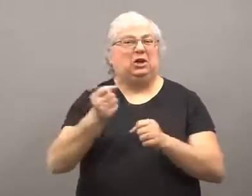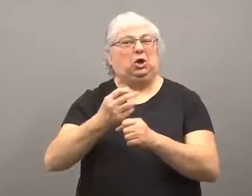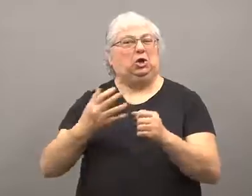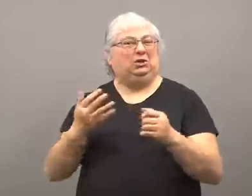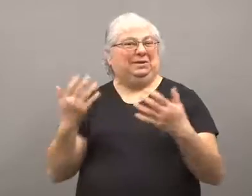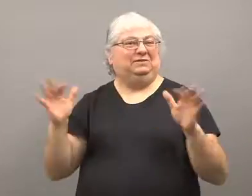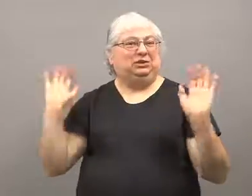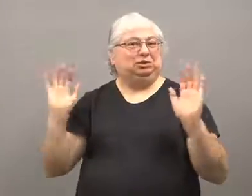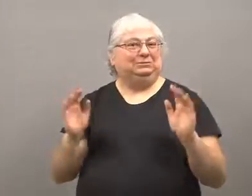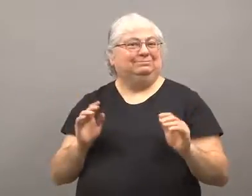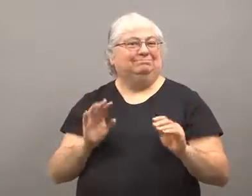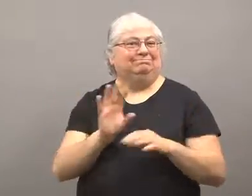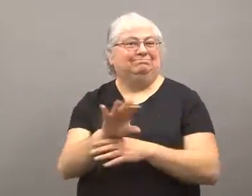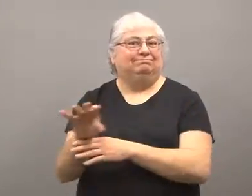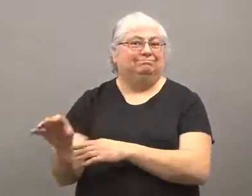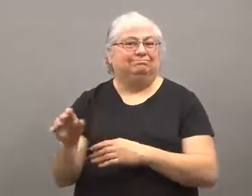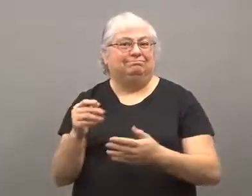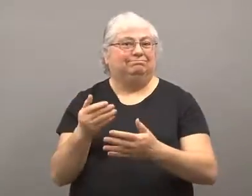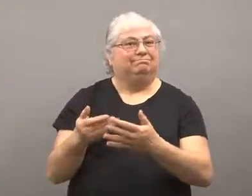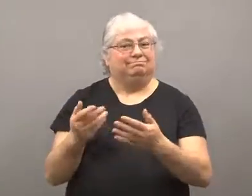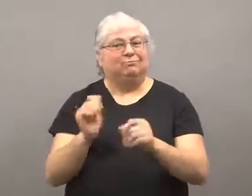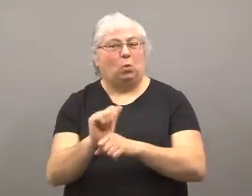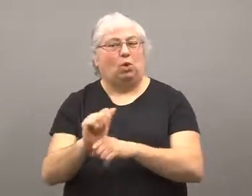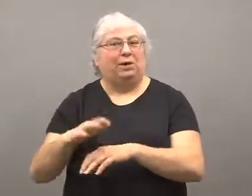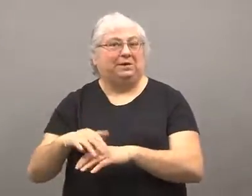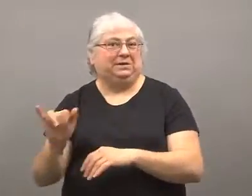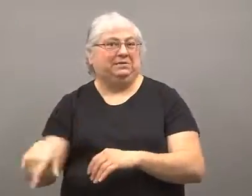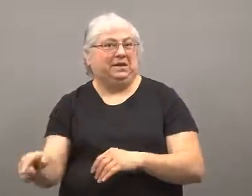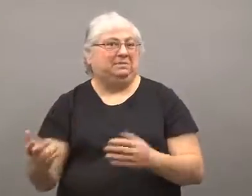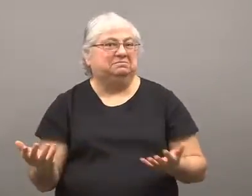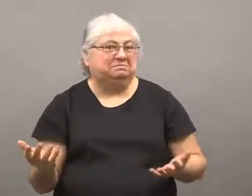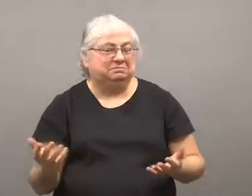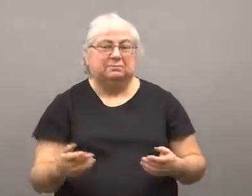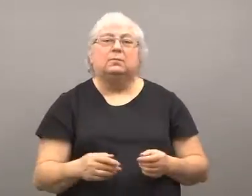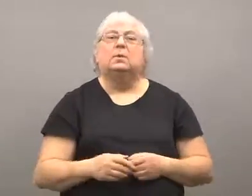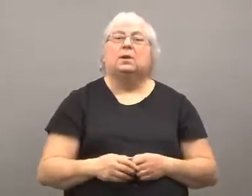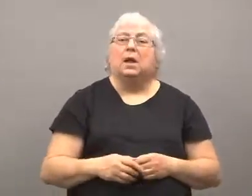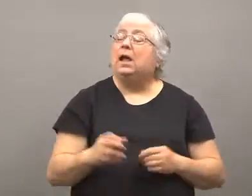They were being completed ahead of time for these releases.